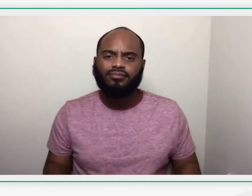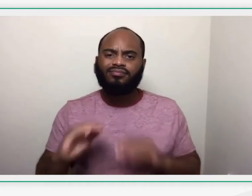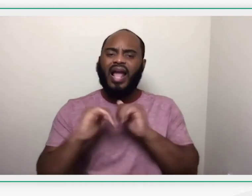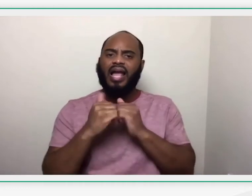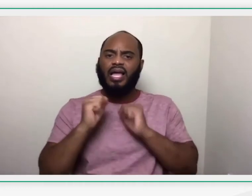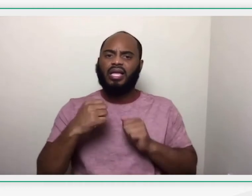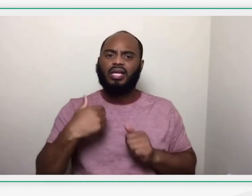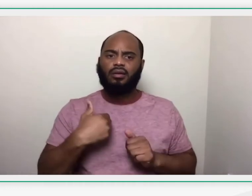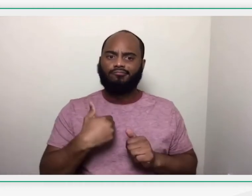Next question: